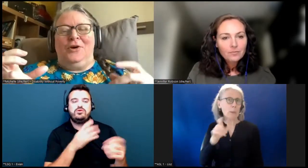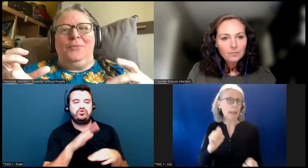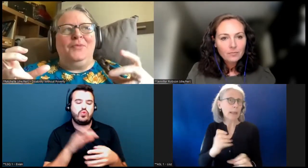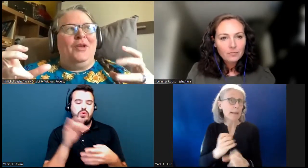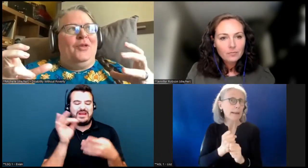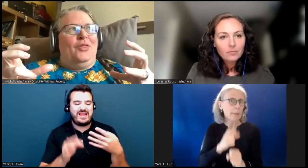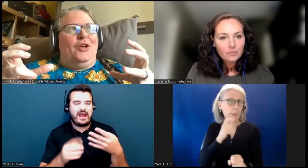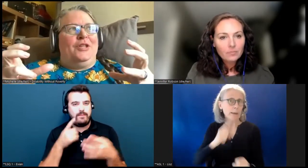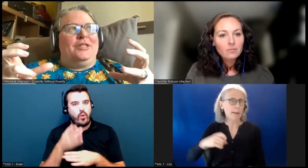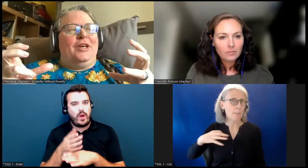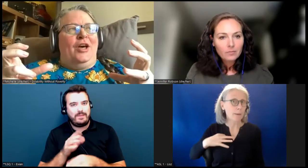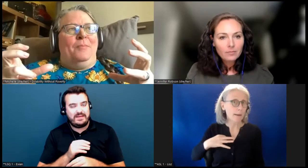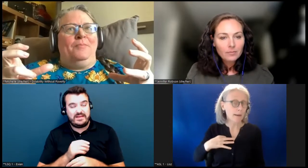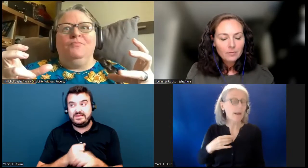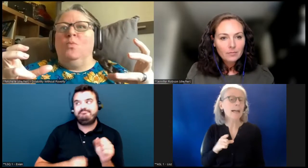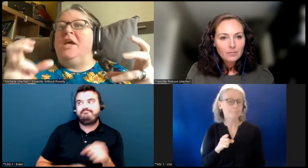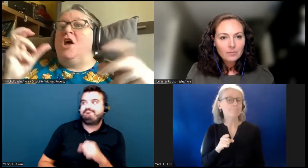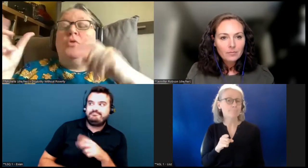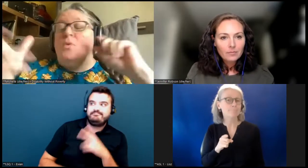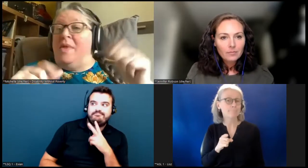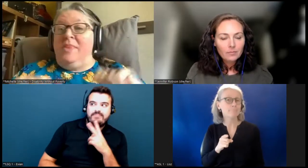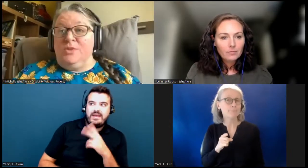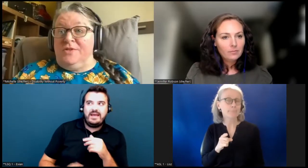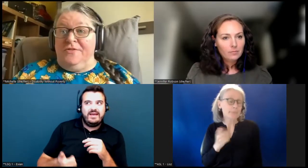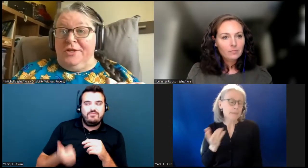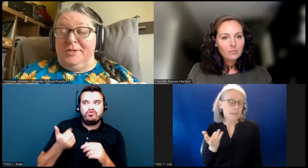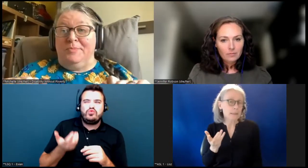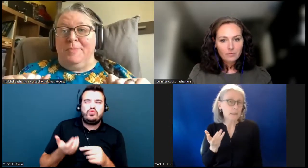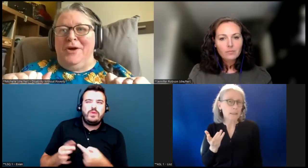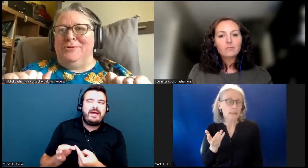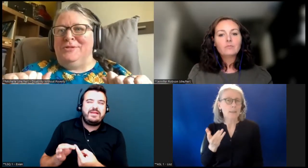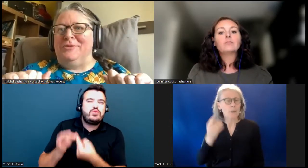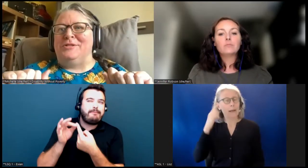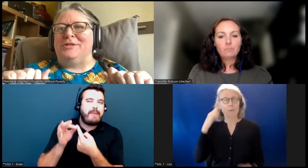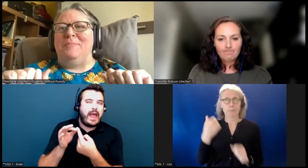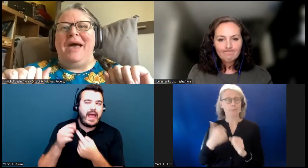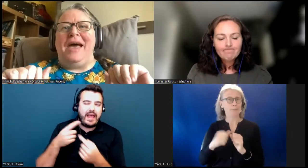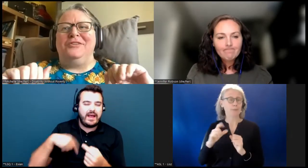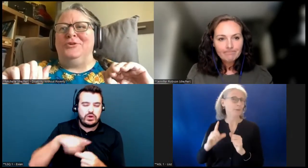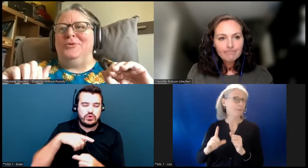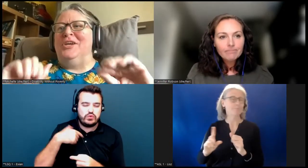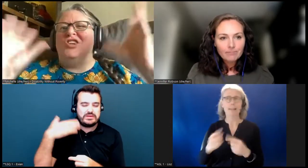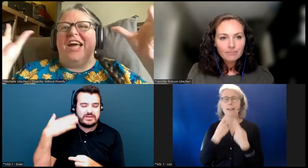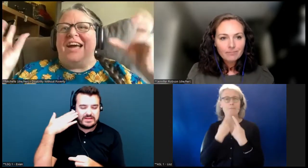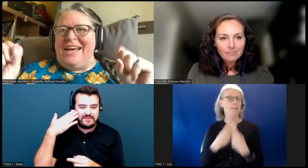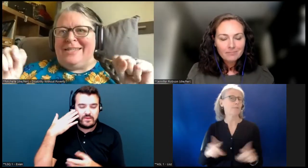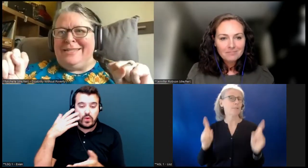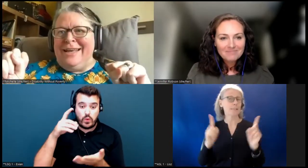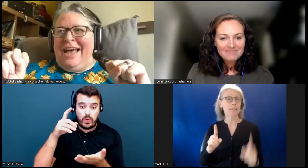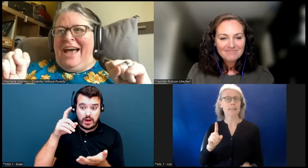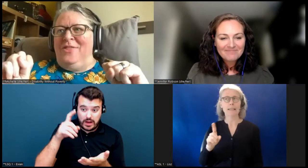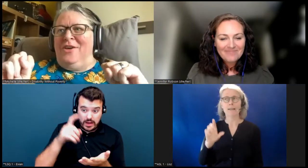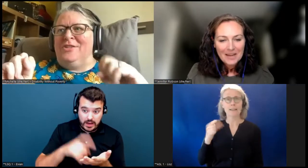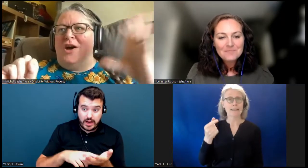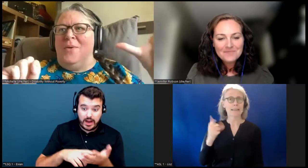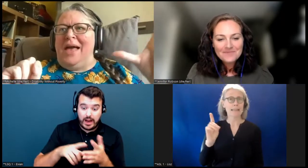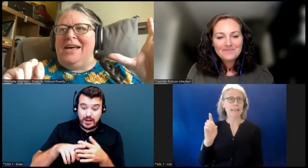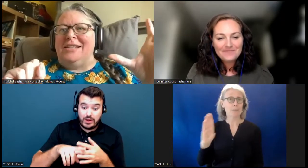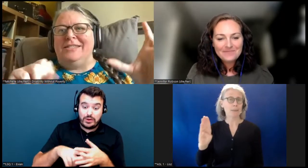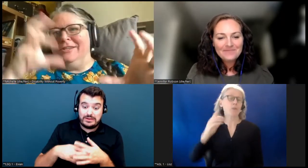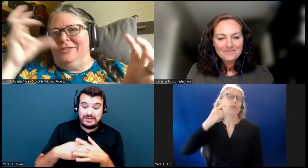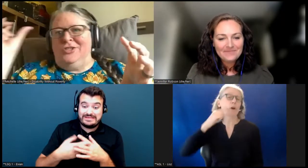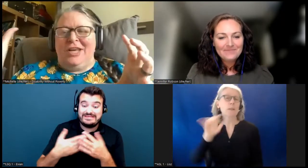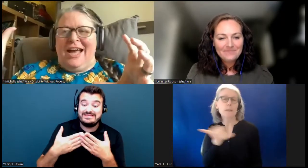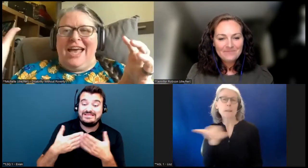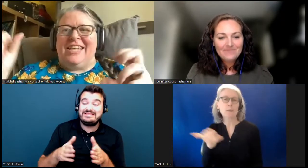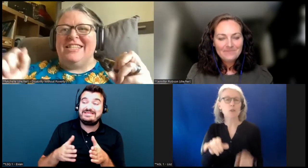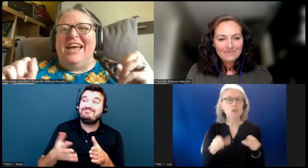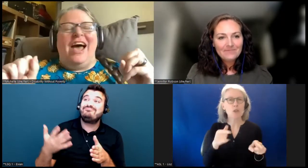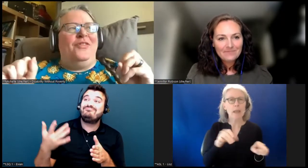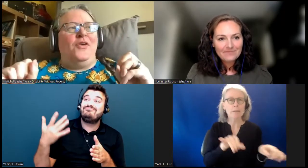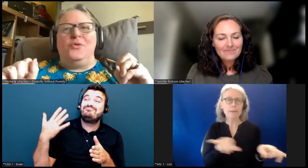KNOW, THAT -- WE KNOW THAT WHEN THIS WAS FIRST PROPOSED IT WAS COMPARED TO GO. IS AND THAT